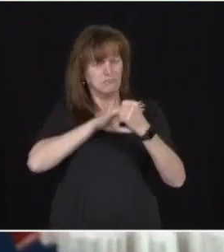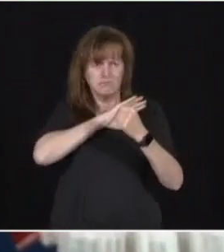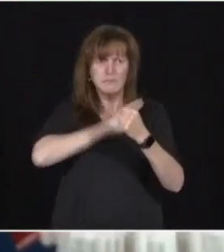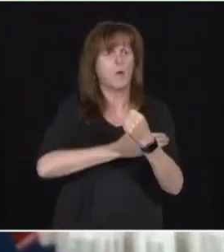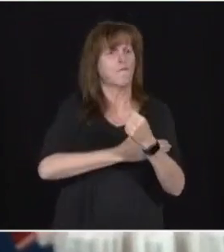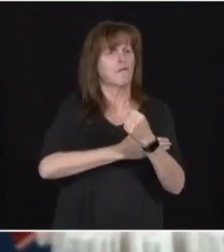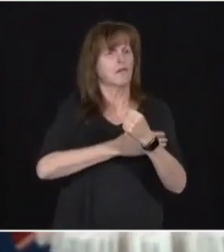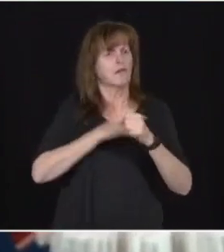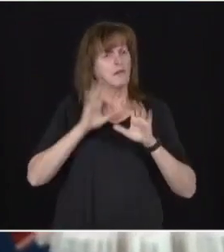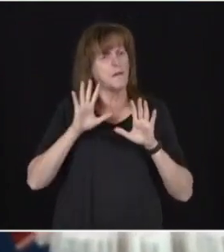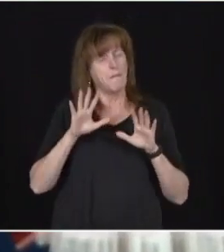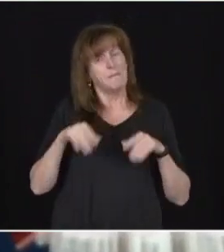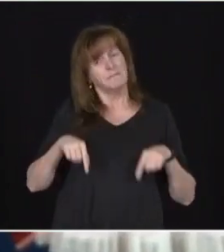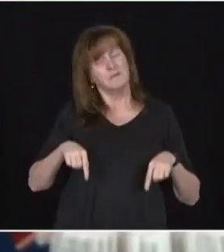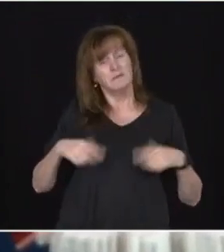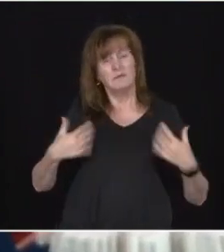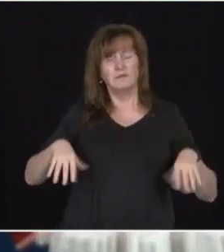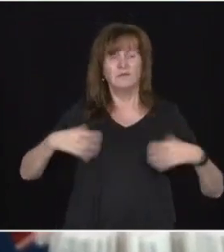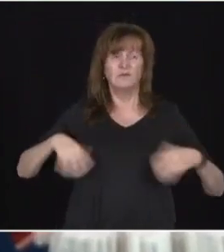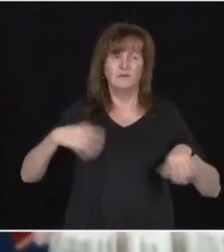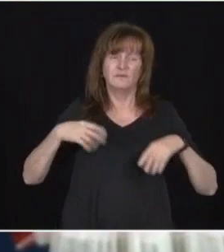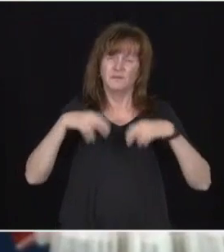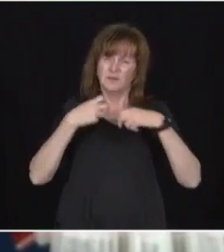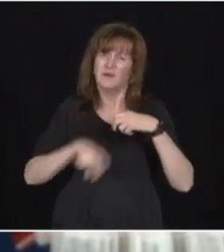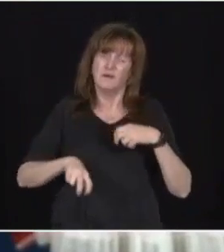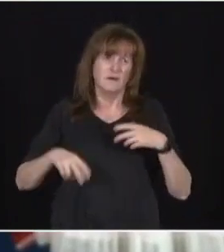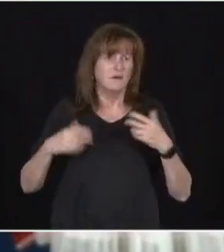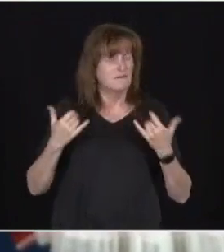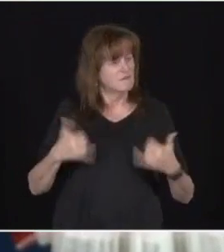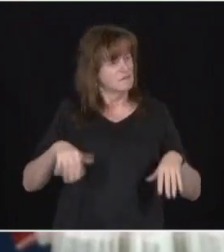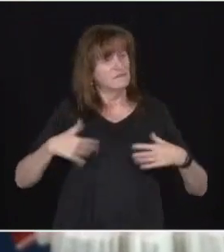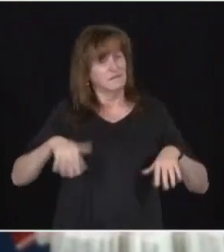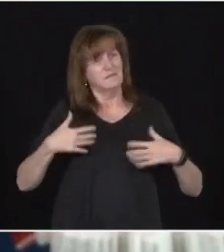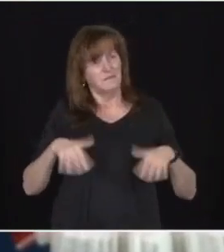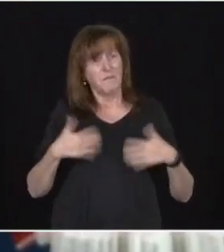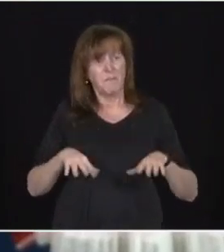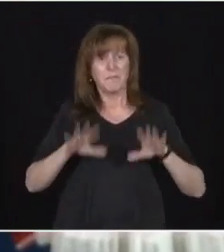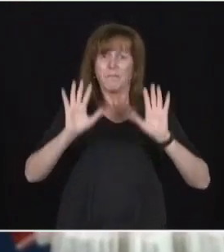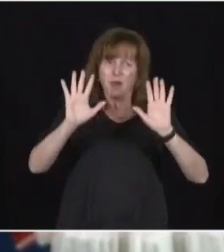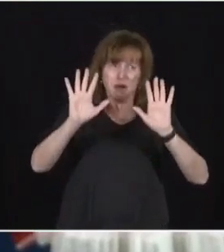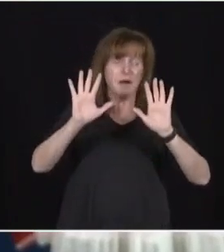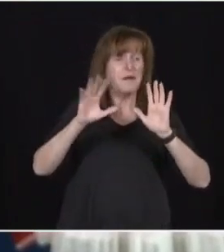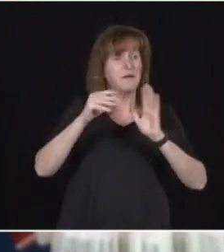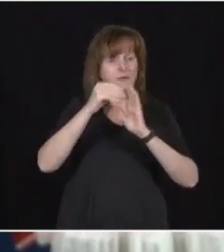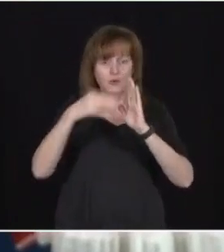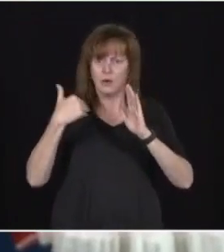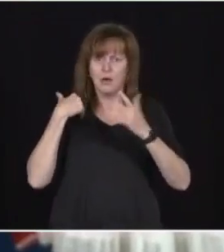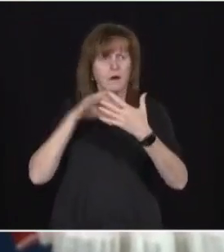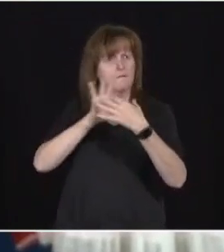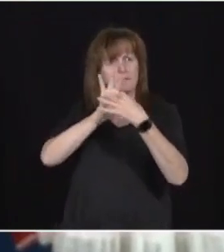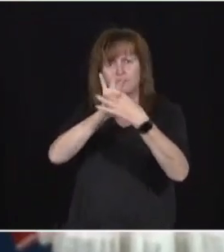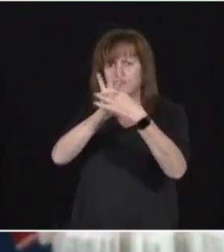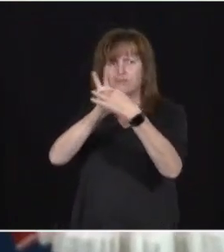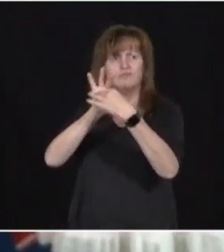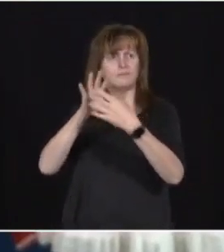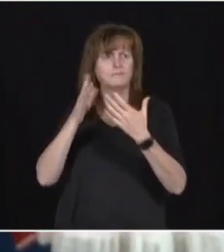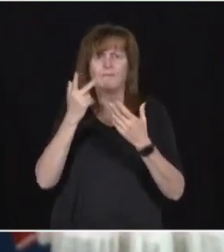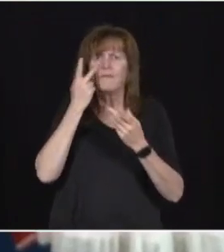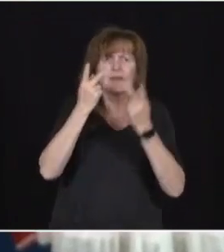In this tough circumstance, we have to give students that face-to-face, real-time experience where teacher interact with voice and video.